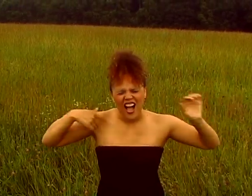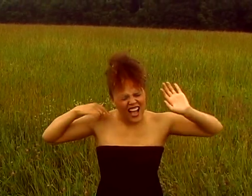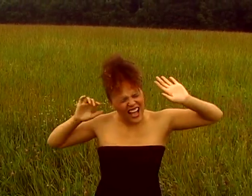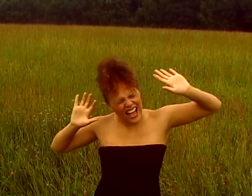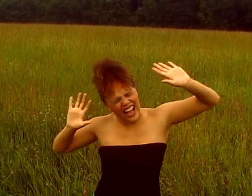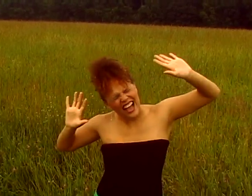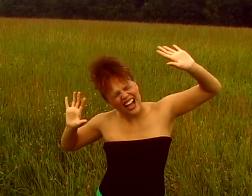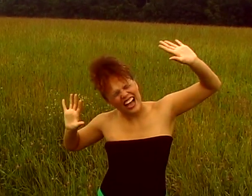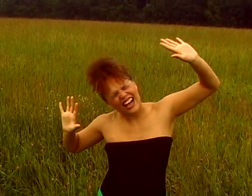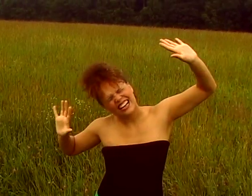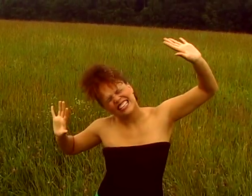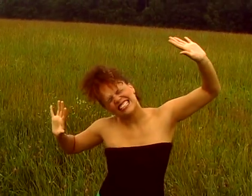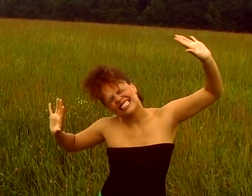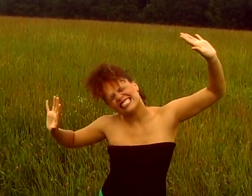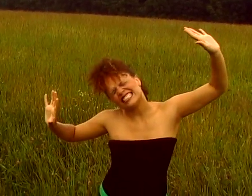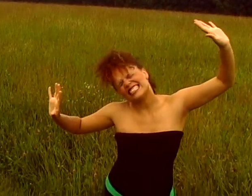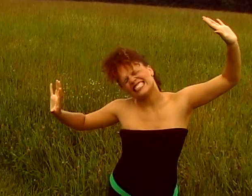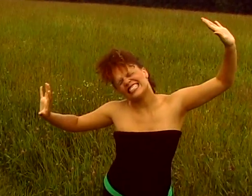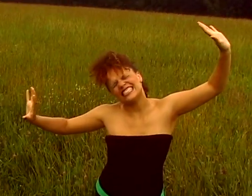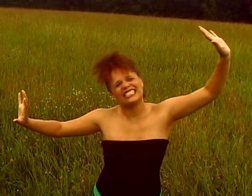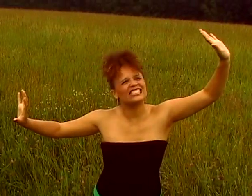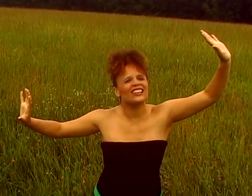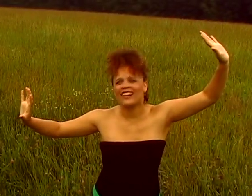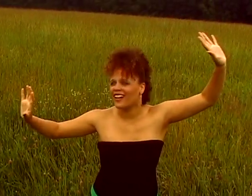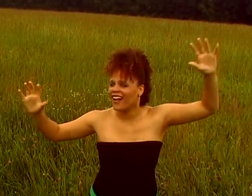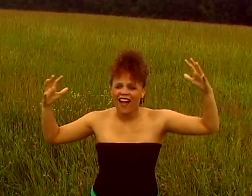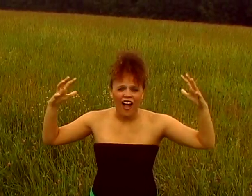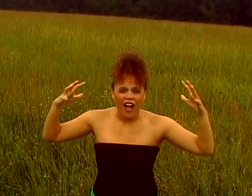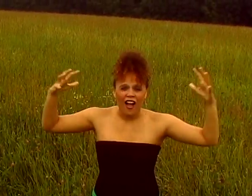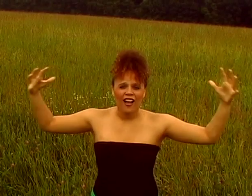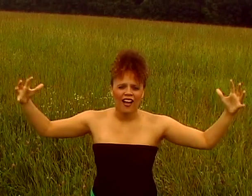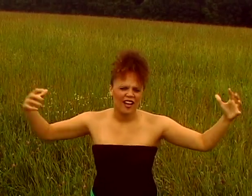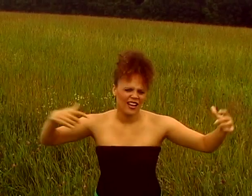I cry for you